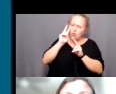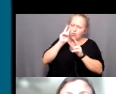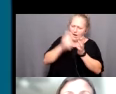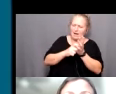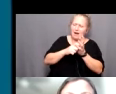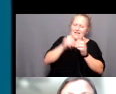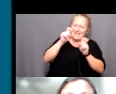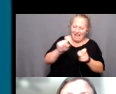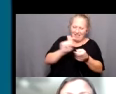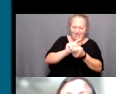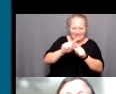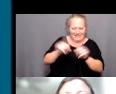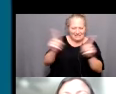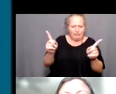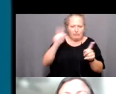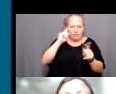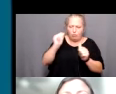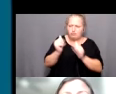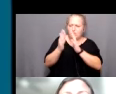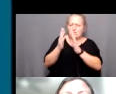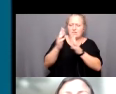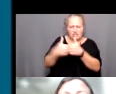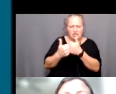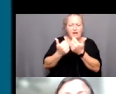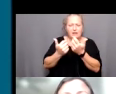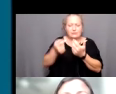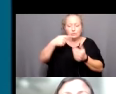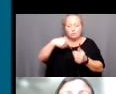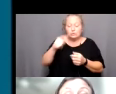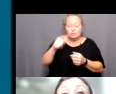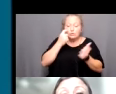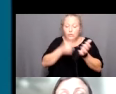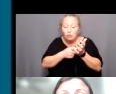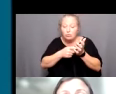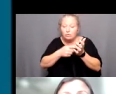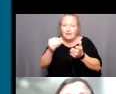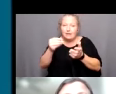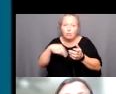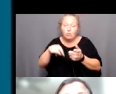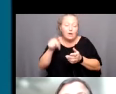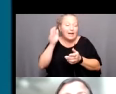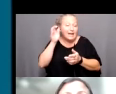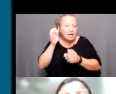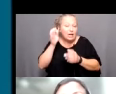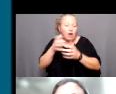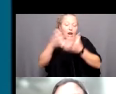these challenges. And we're seeing or hearing a lot about the transition to